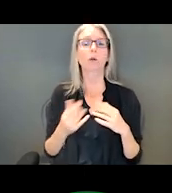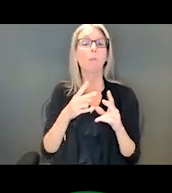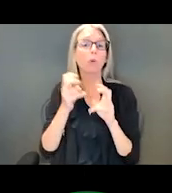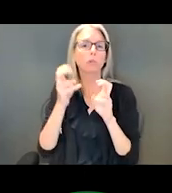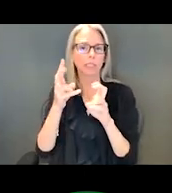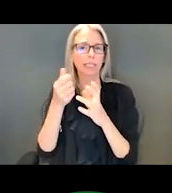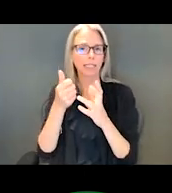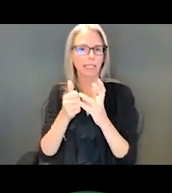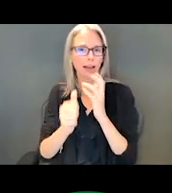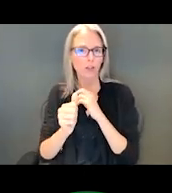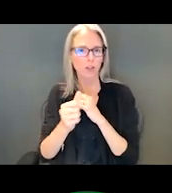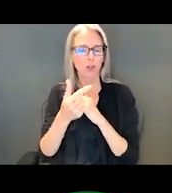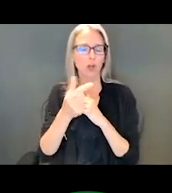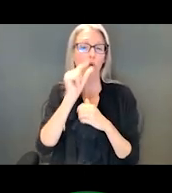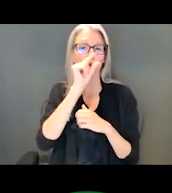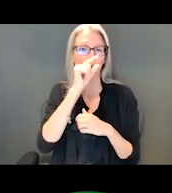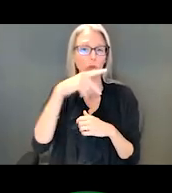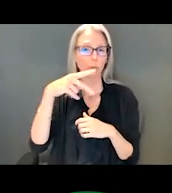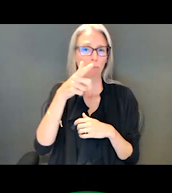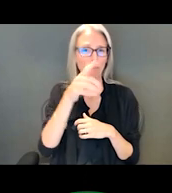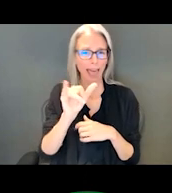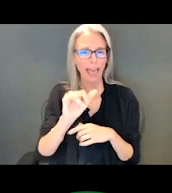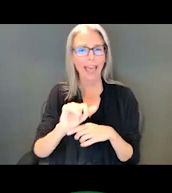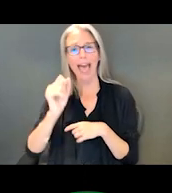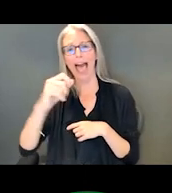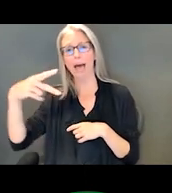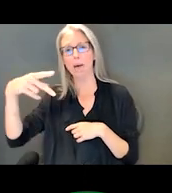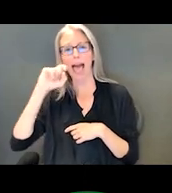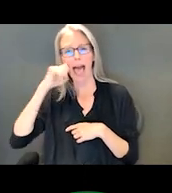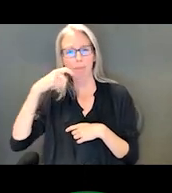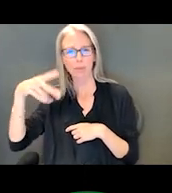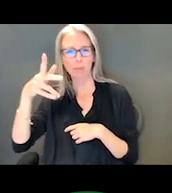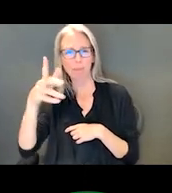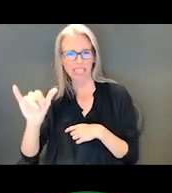Hawk's team ensures that it's fully stable and ready for other folks to use. We have